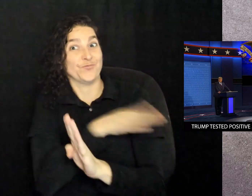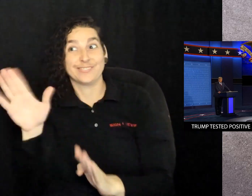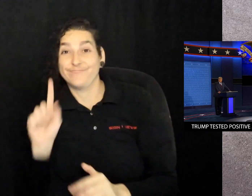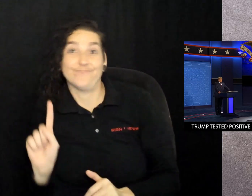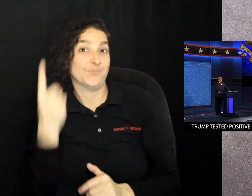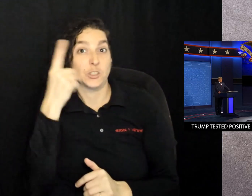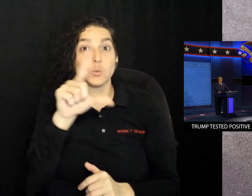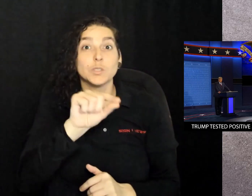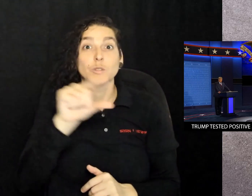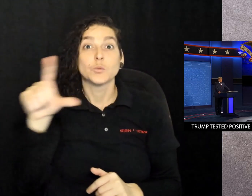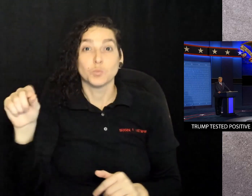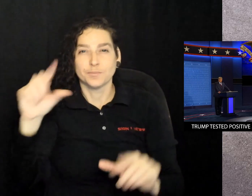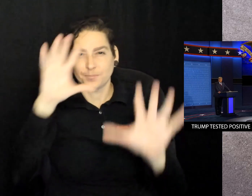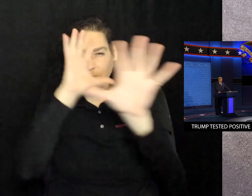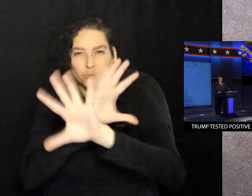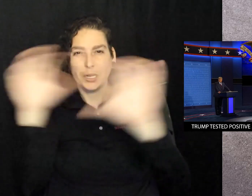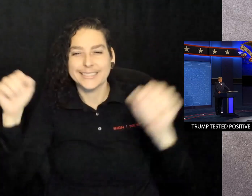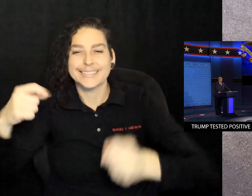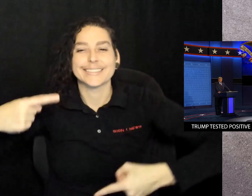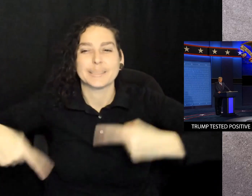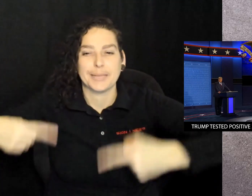tested positive for coronavirus